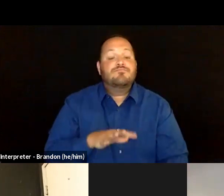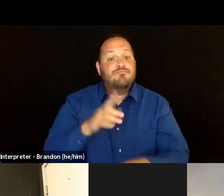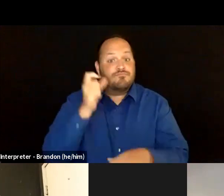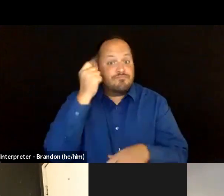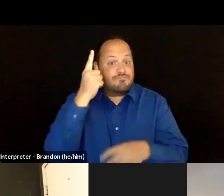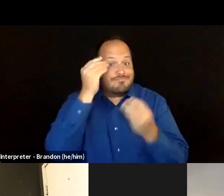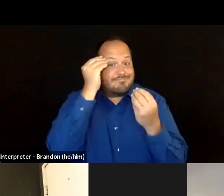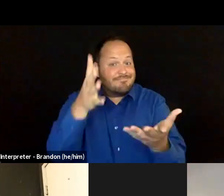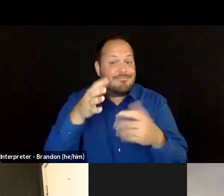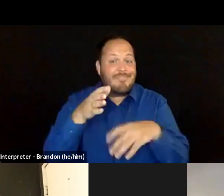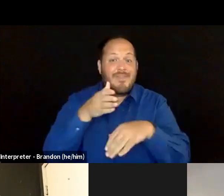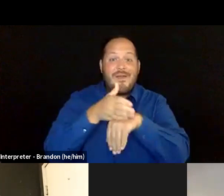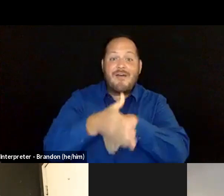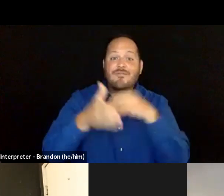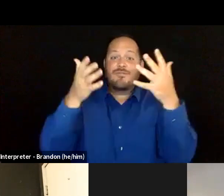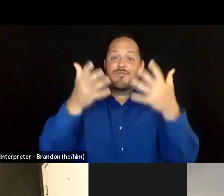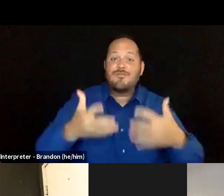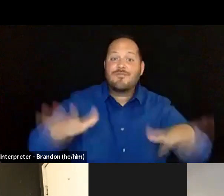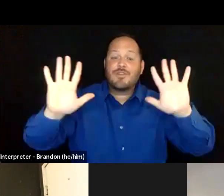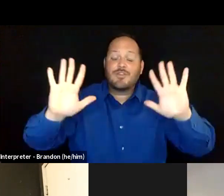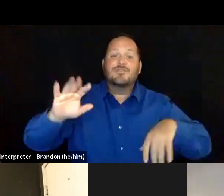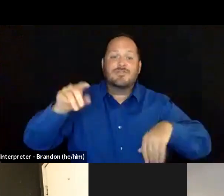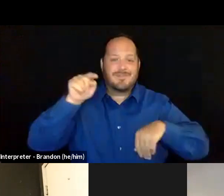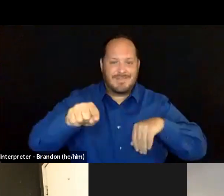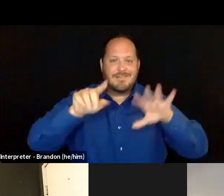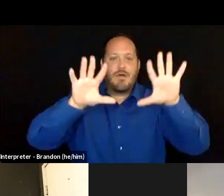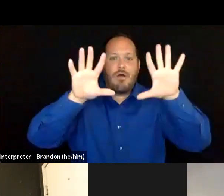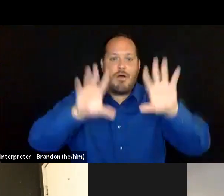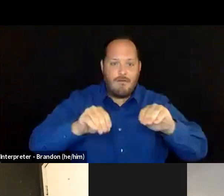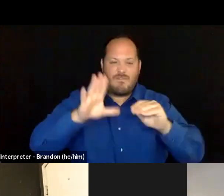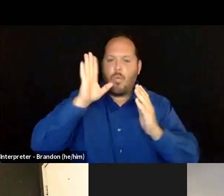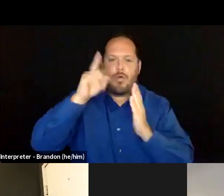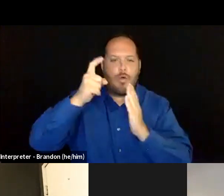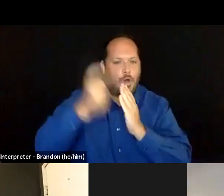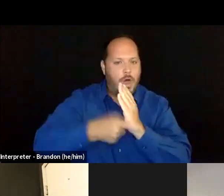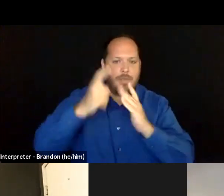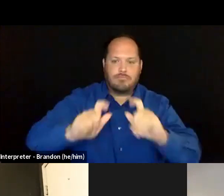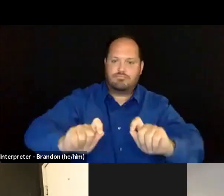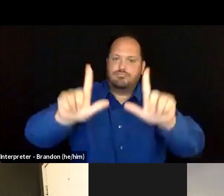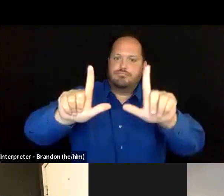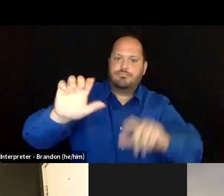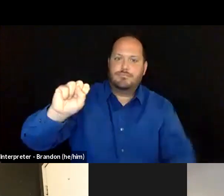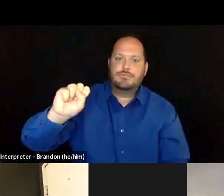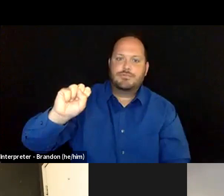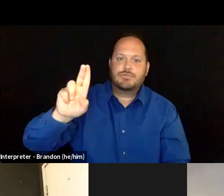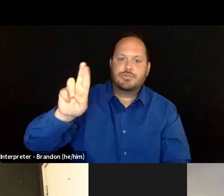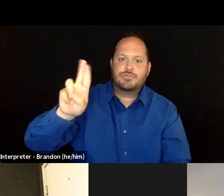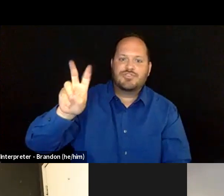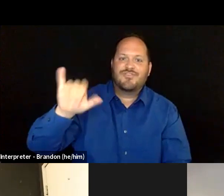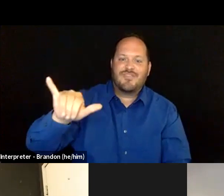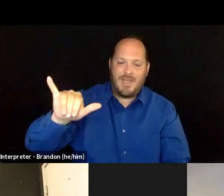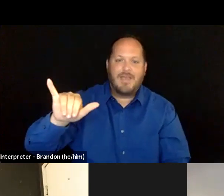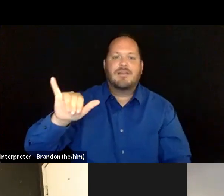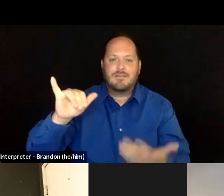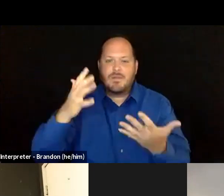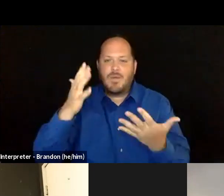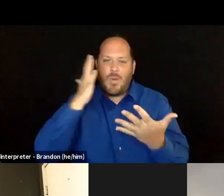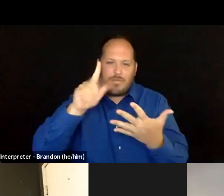Iden, you're on mute.